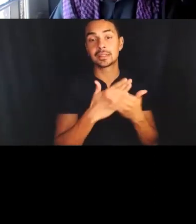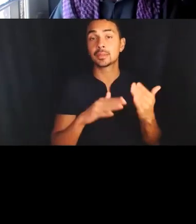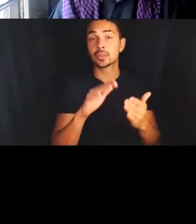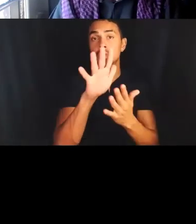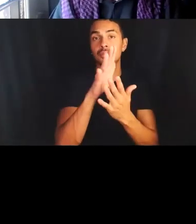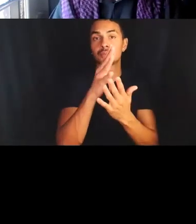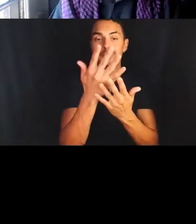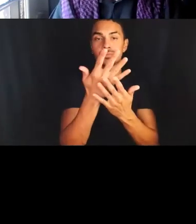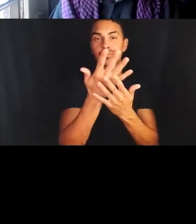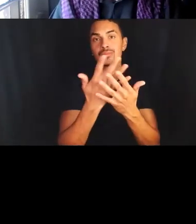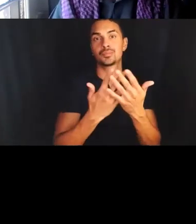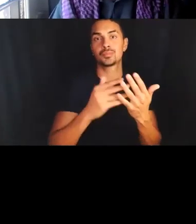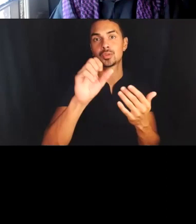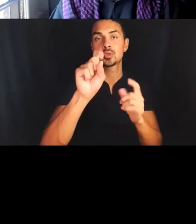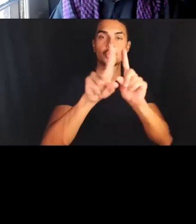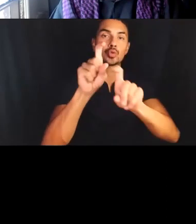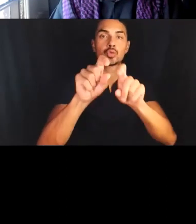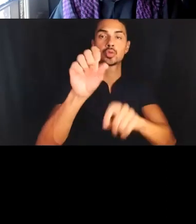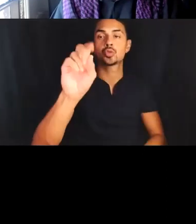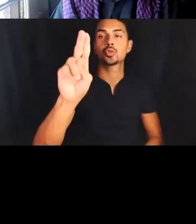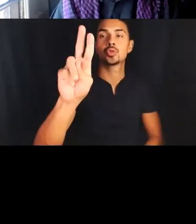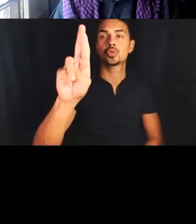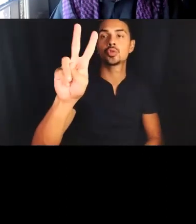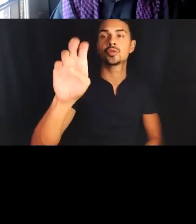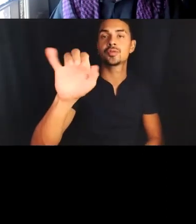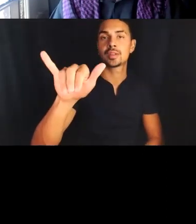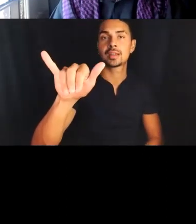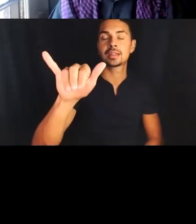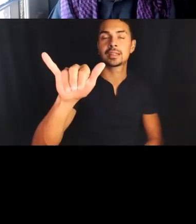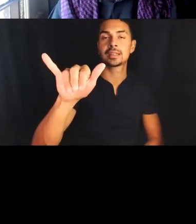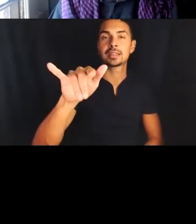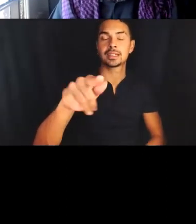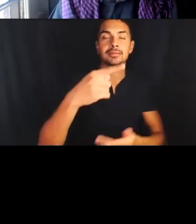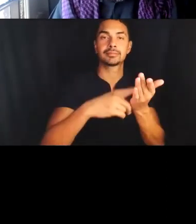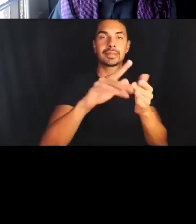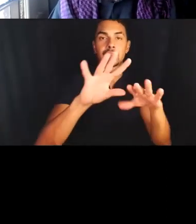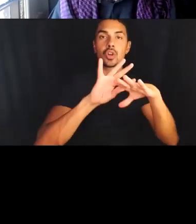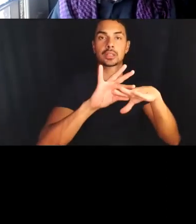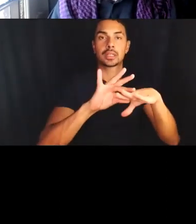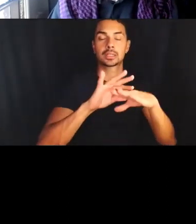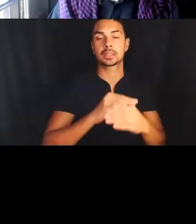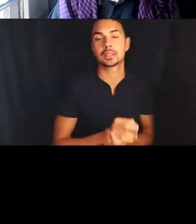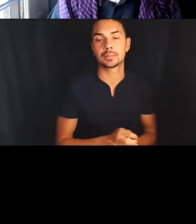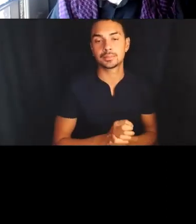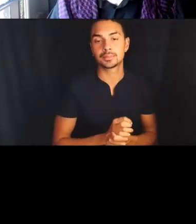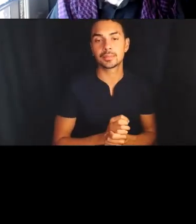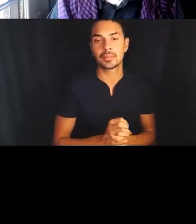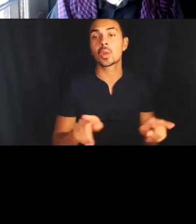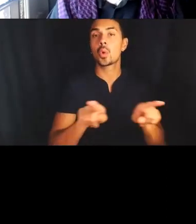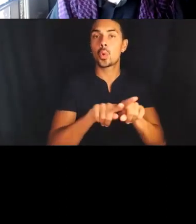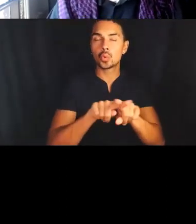so people could write in their content that they'd like to share, as well as we've done a couple of one-on-one conversations